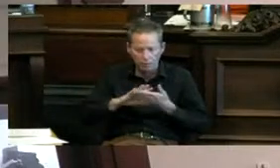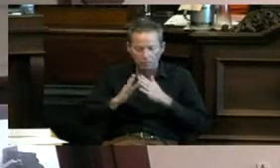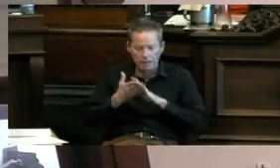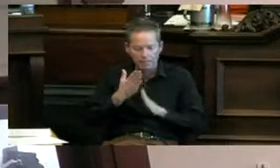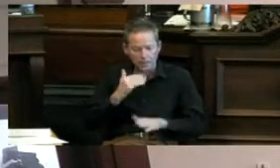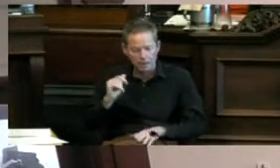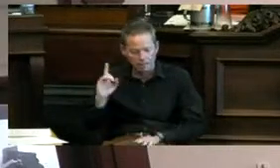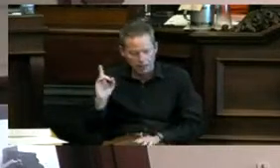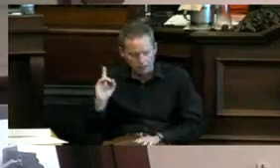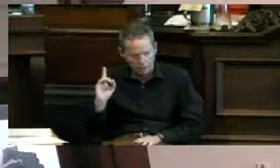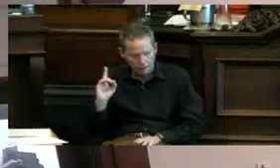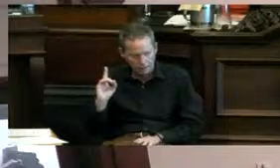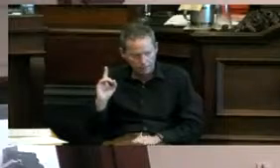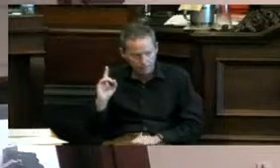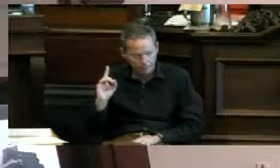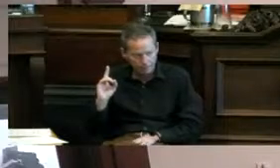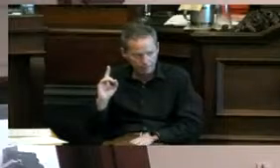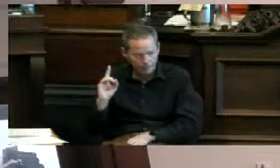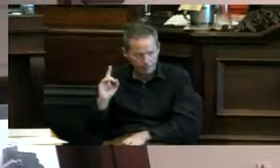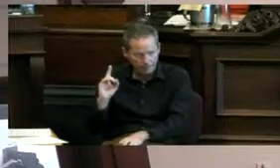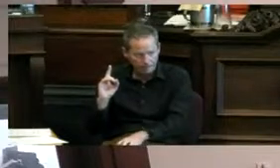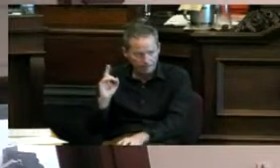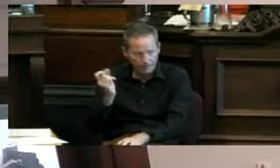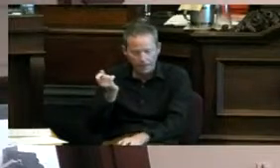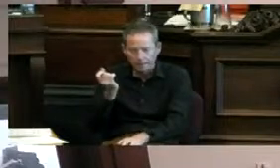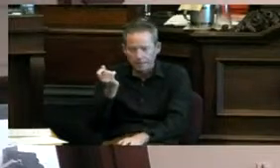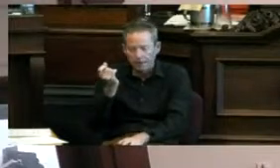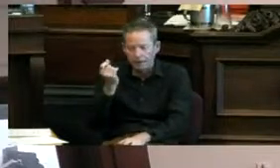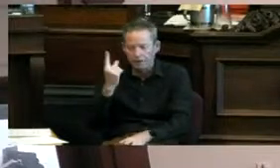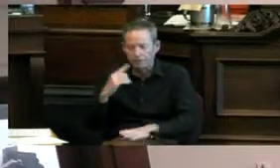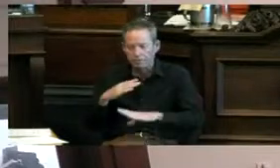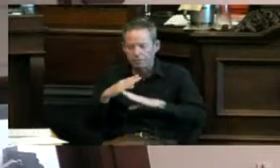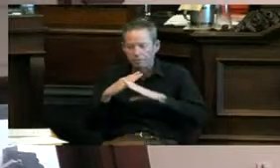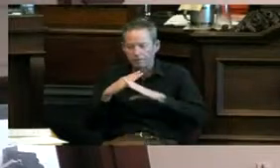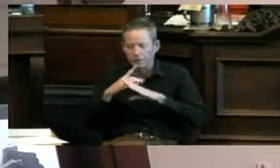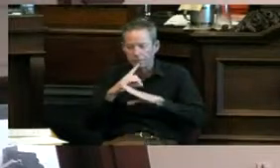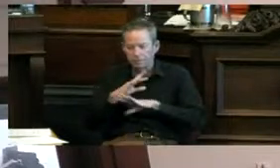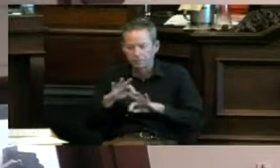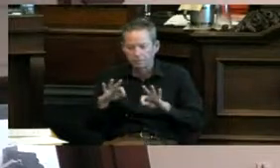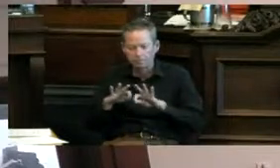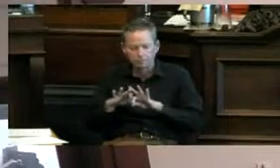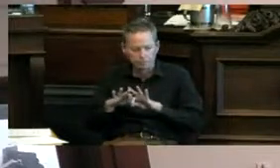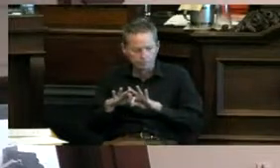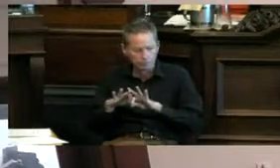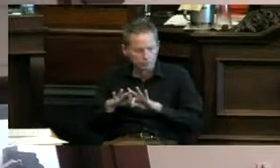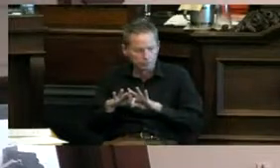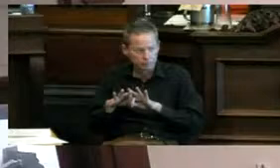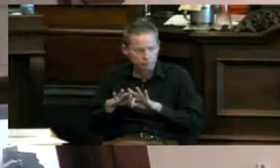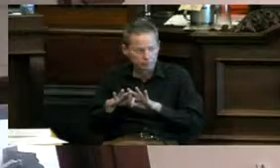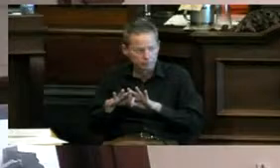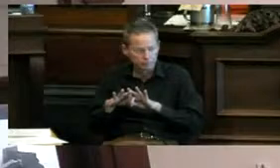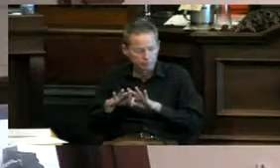which sets you up to become